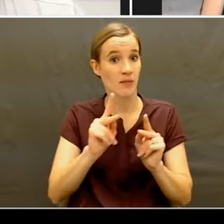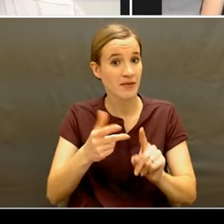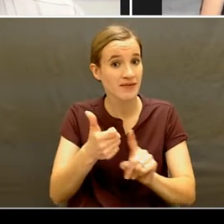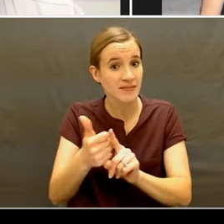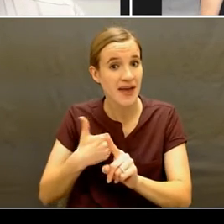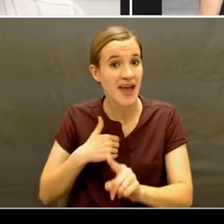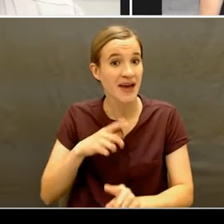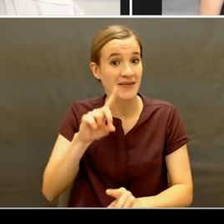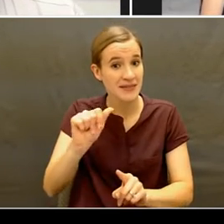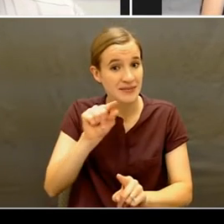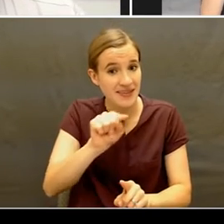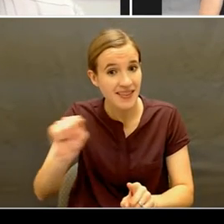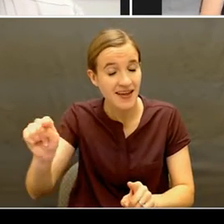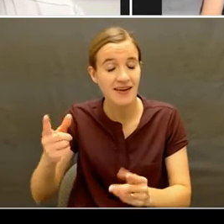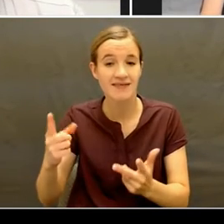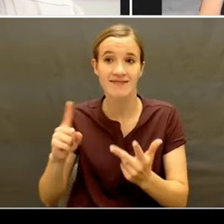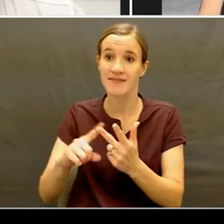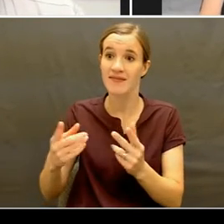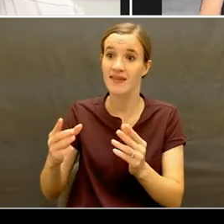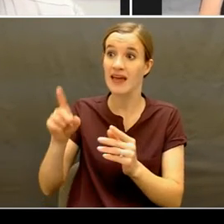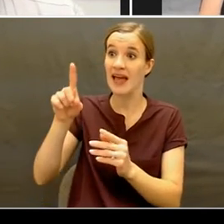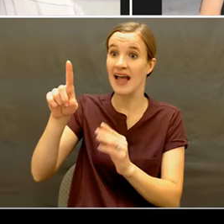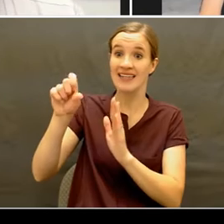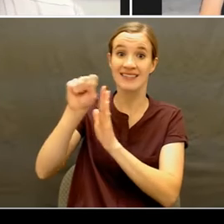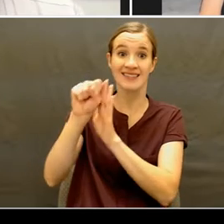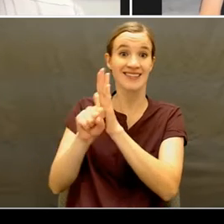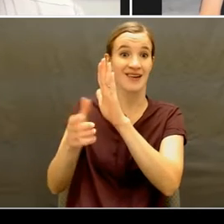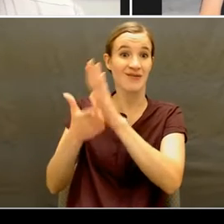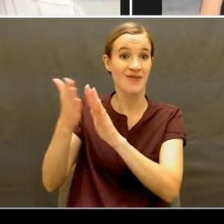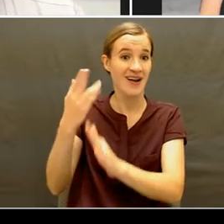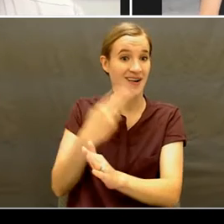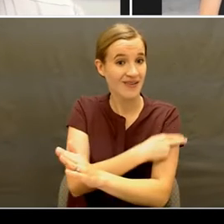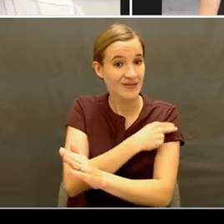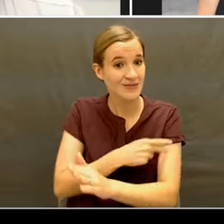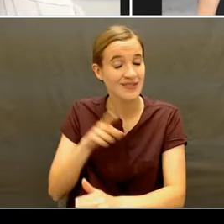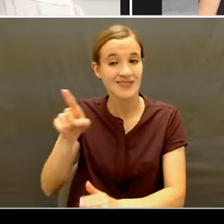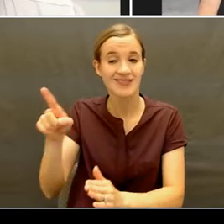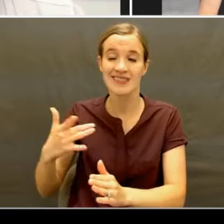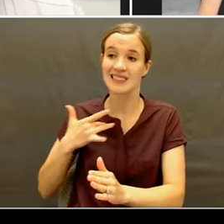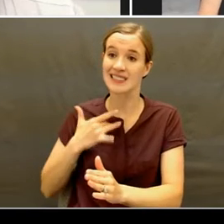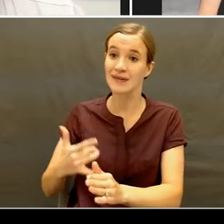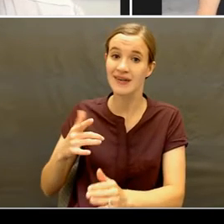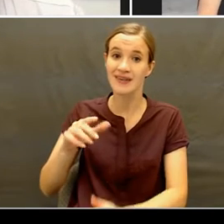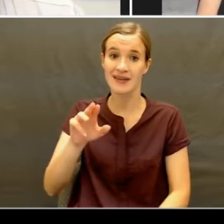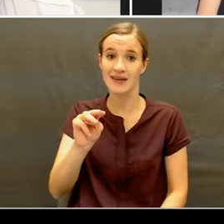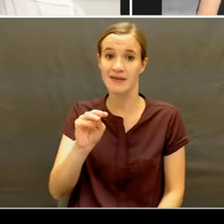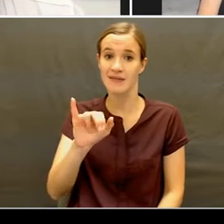very bulk of a lot of that, you know, and and, you know, you think of prison, but you got to also